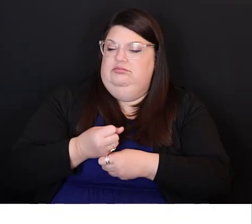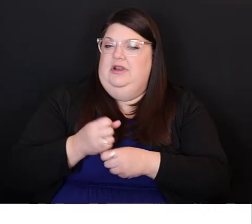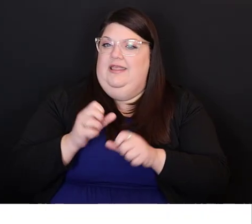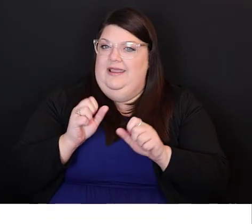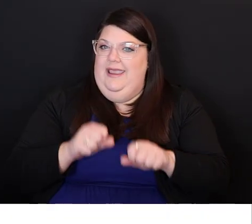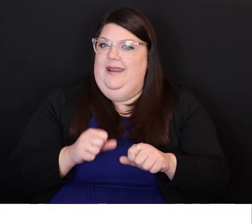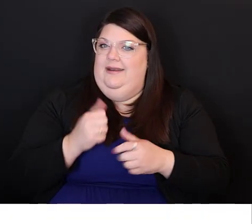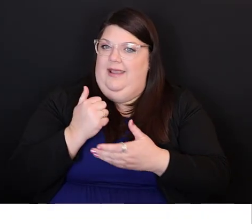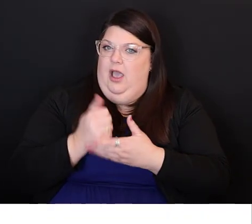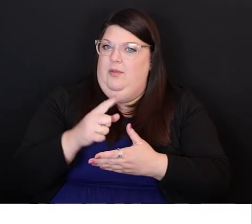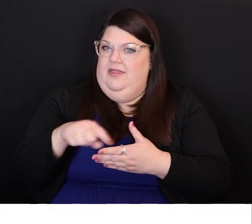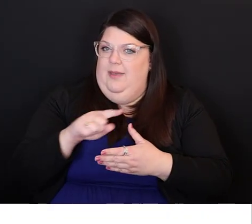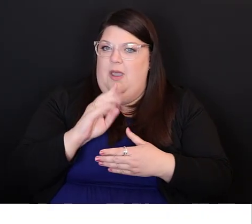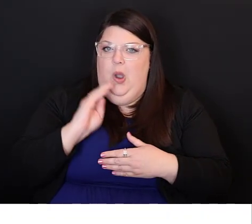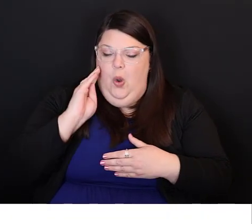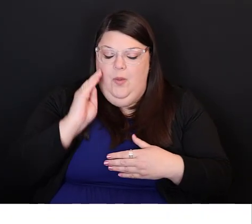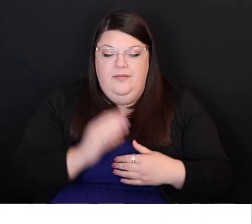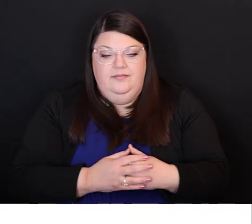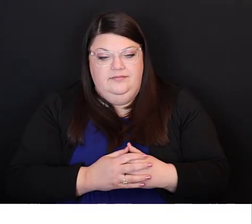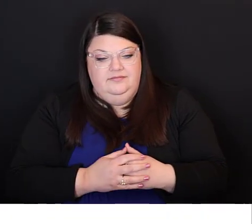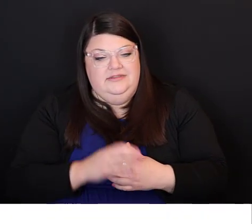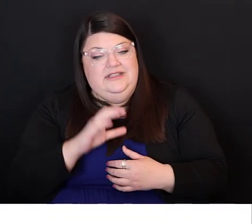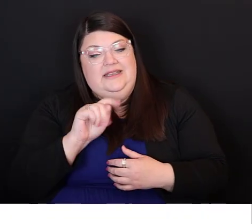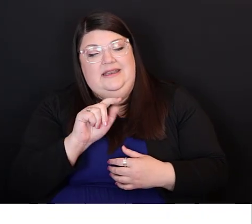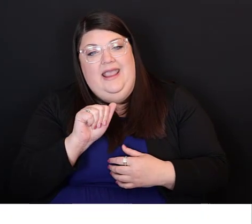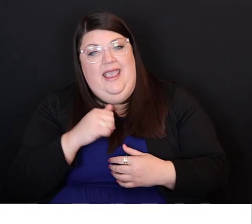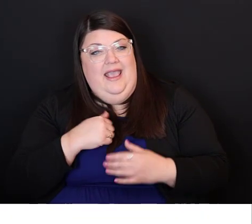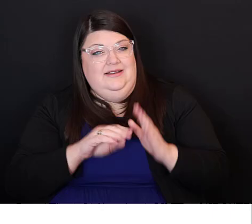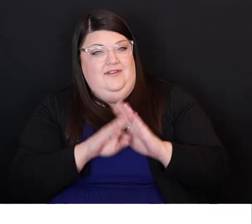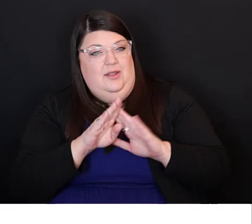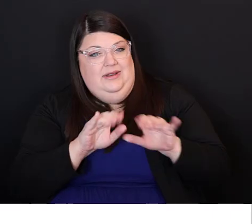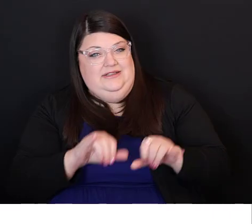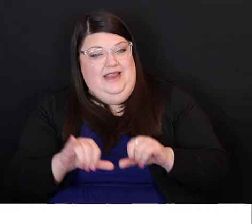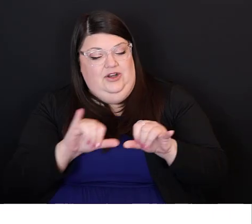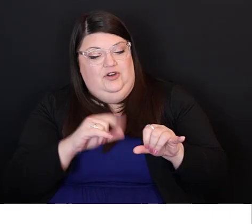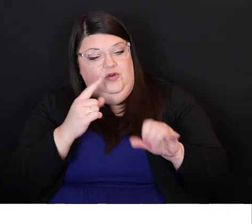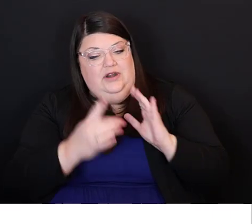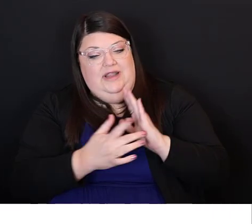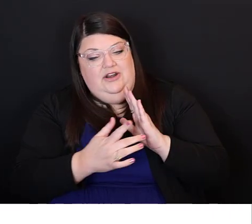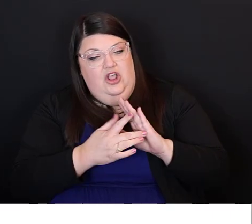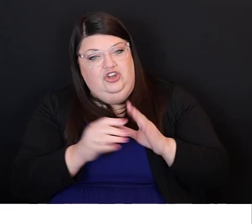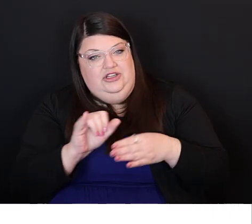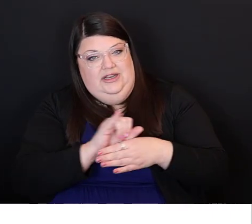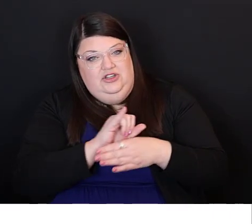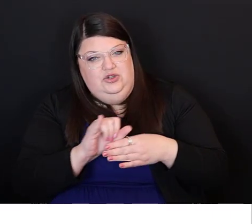CTA has developed standards for the technology industry. What are some of the relevant standards around accessibility?